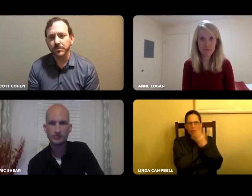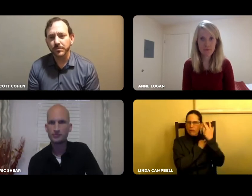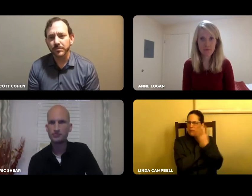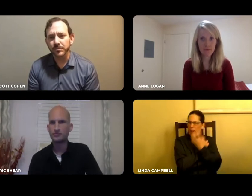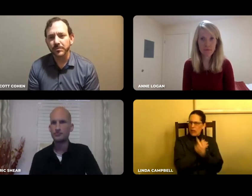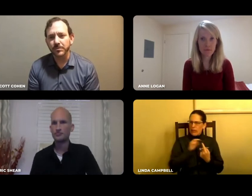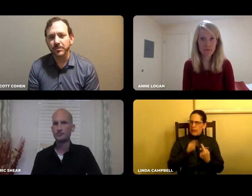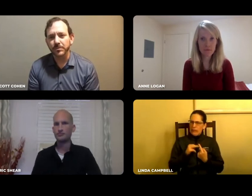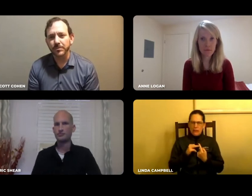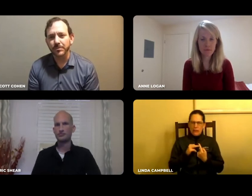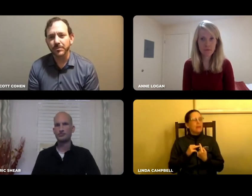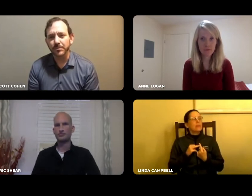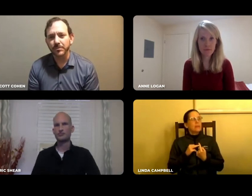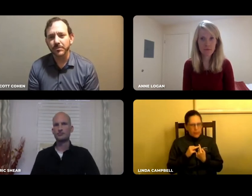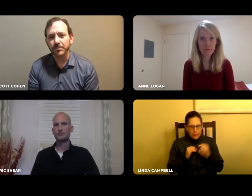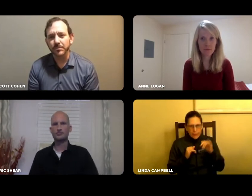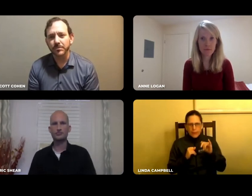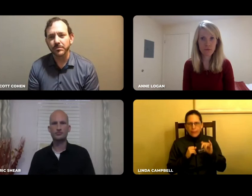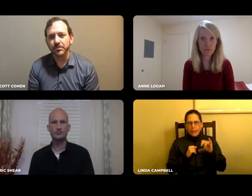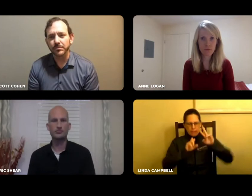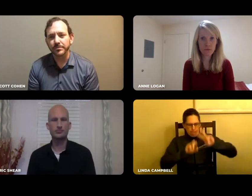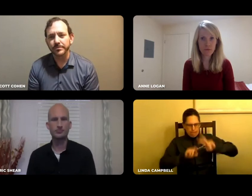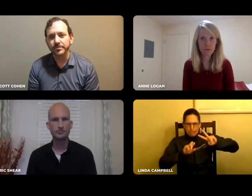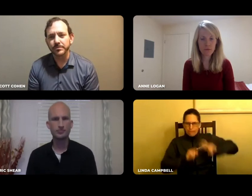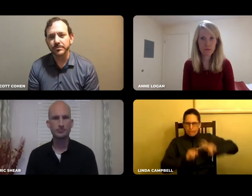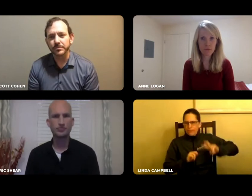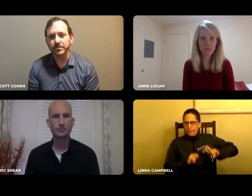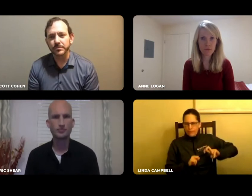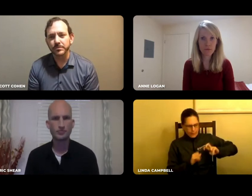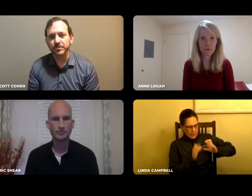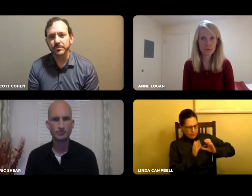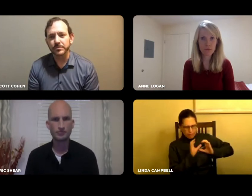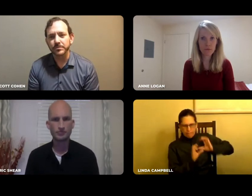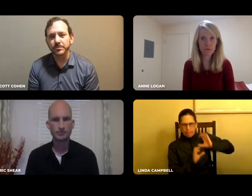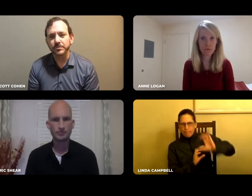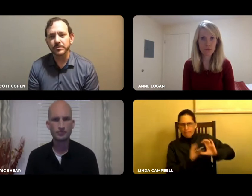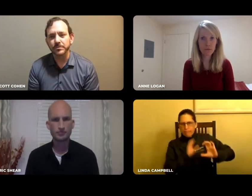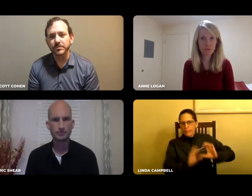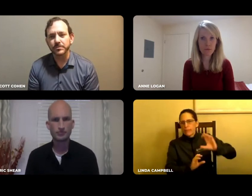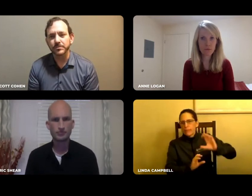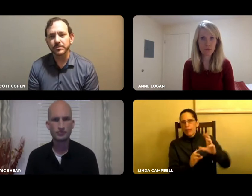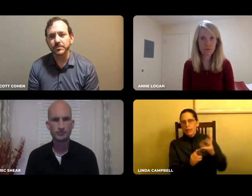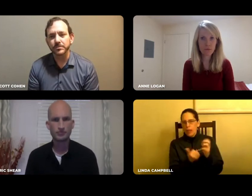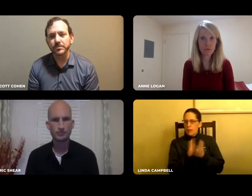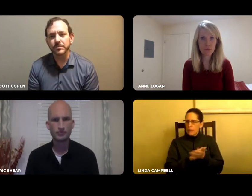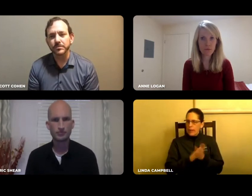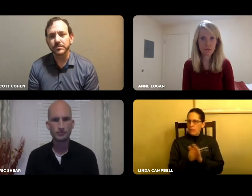I put a lot of time and energy into the approach. I was trying to figure out why I was angry.